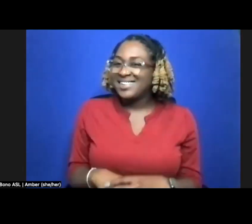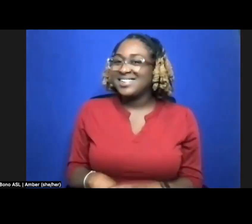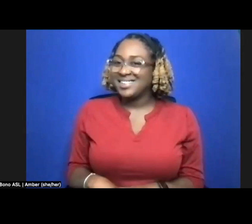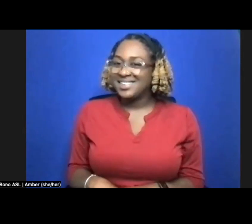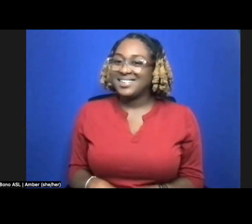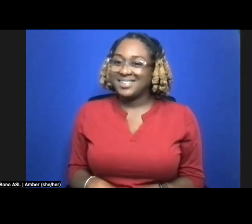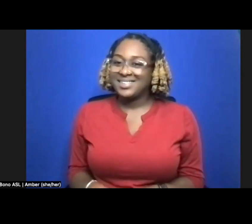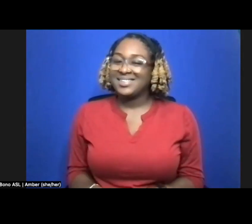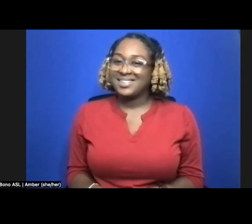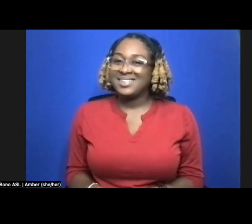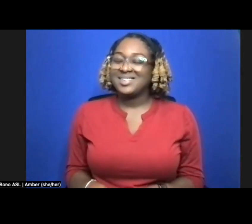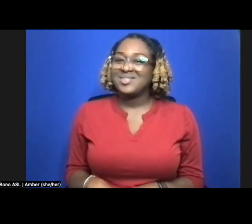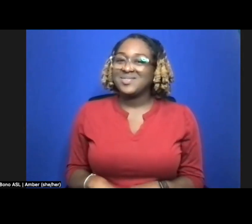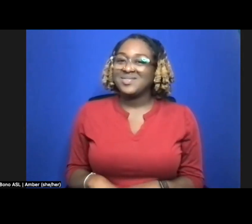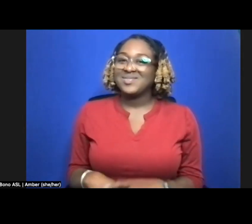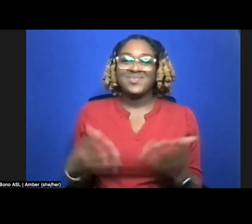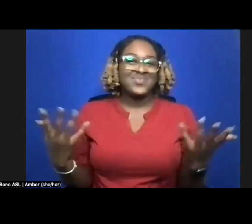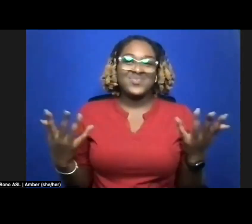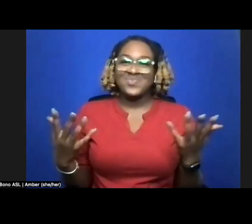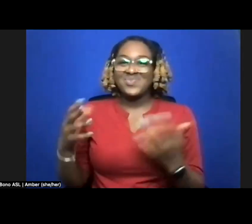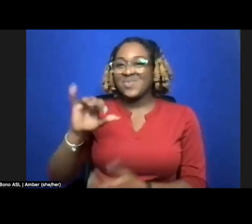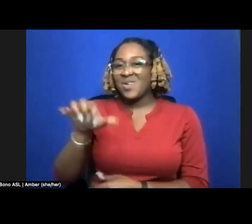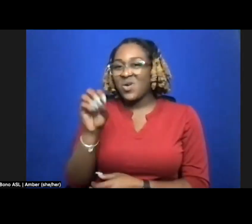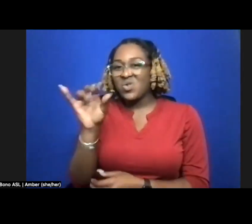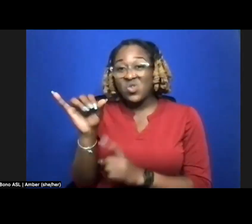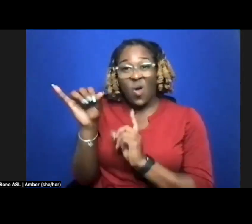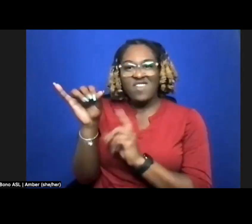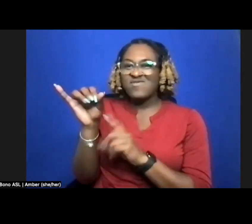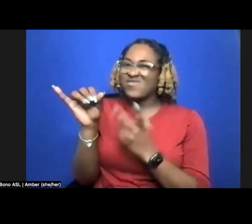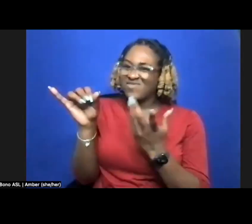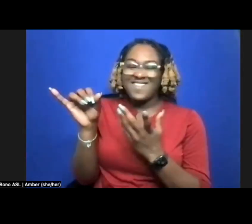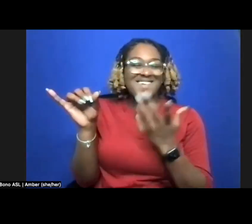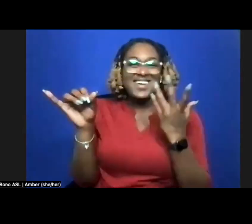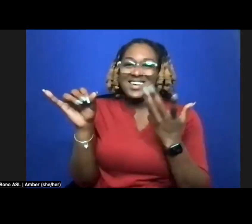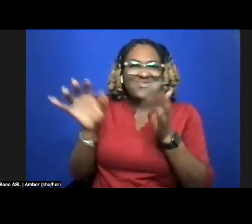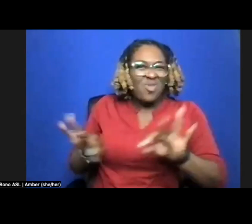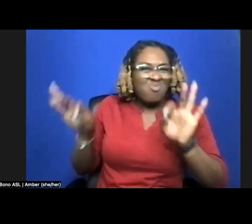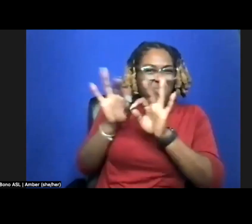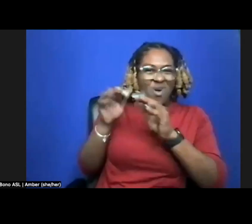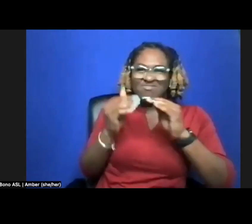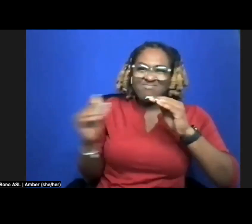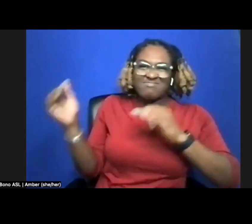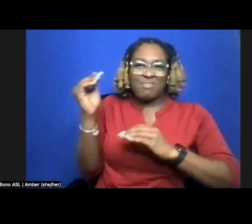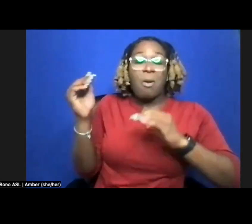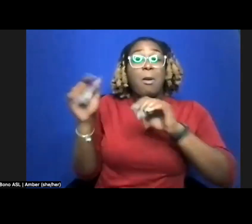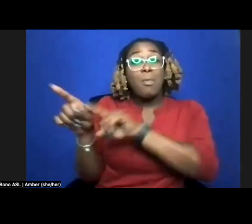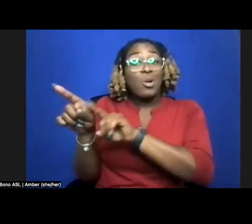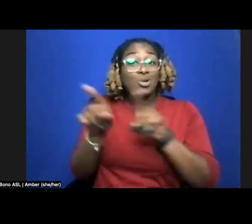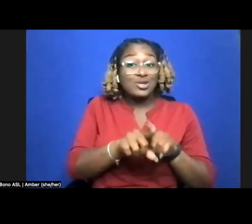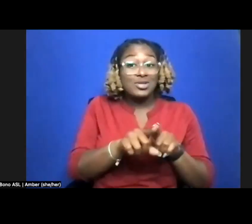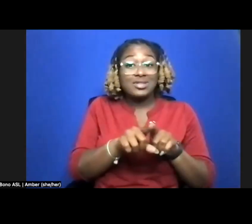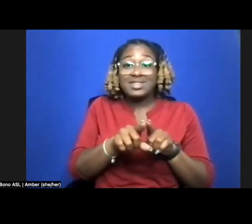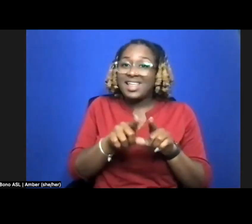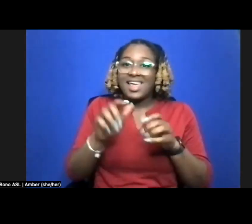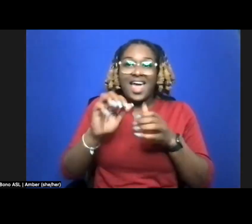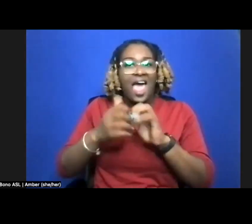she is period; but like also how much she's made motherworld possible in our time back